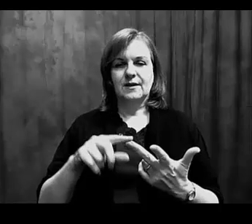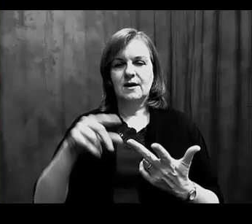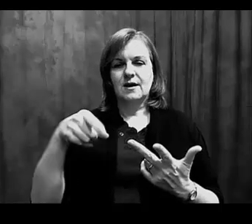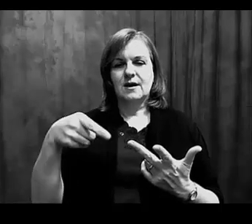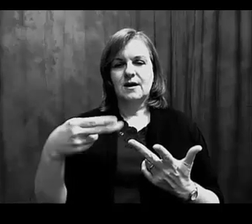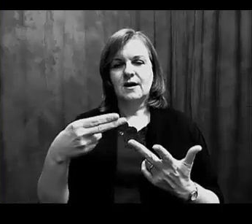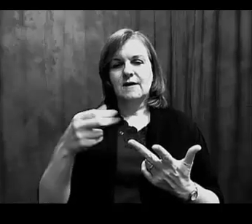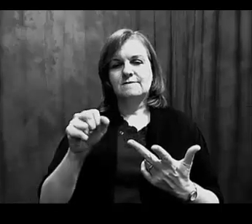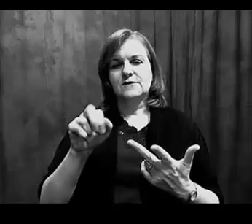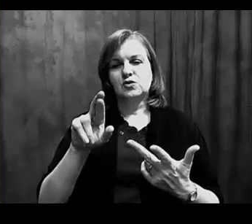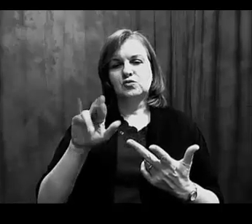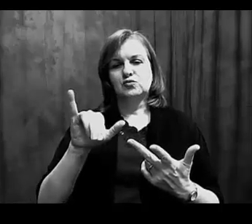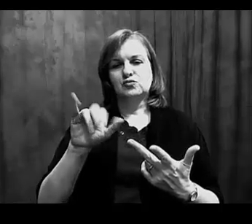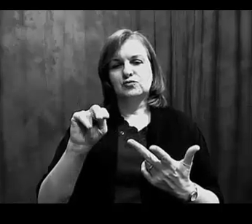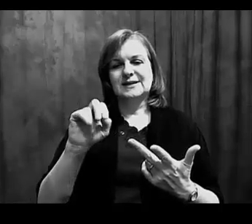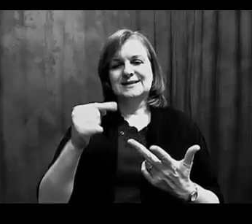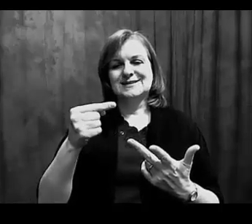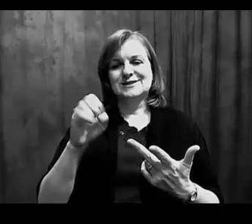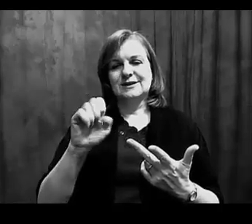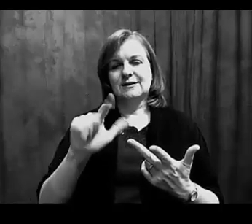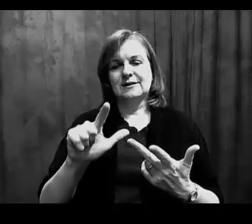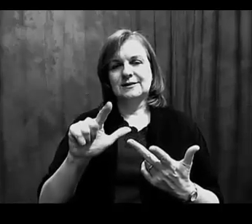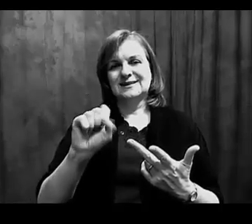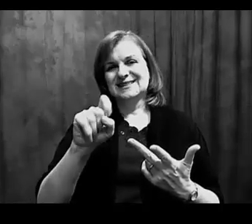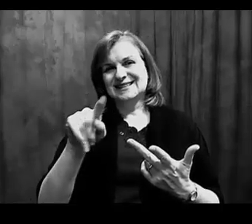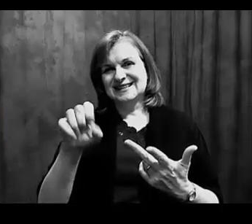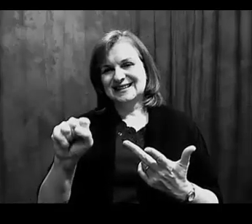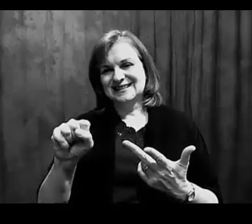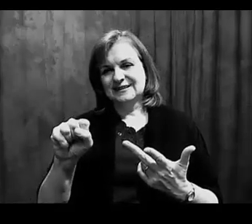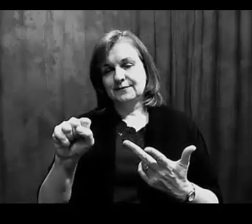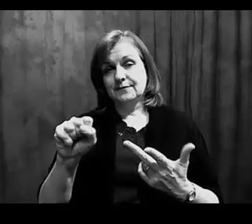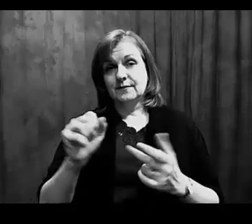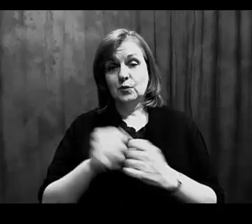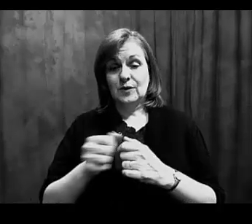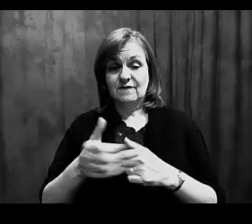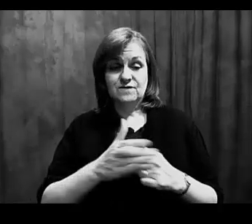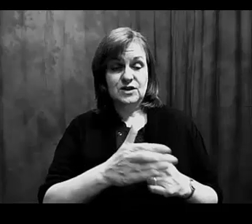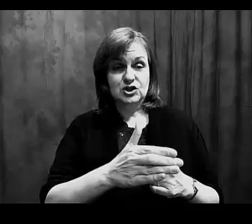pharyngeal gill slits or pharyngeal slits